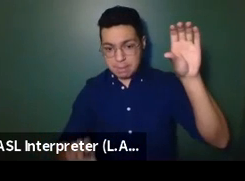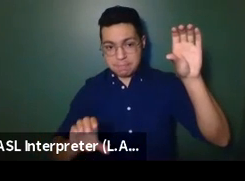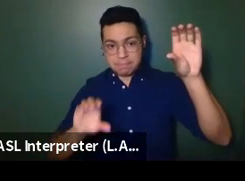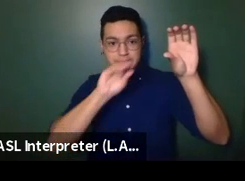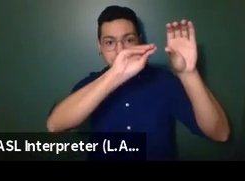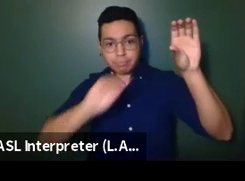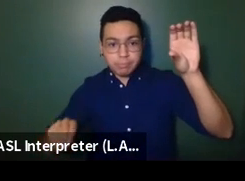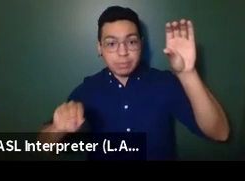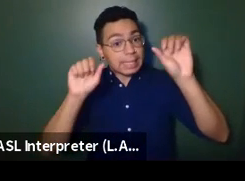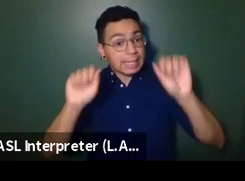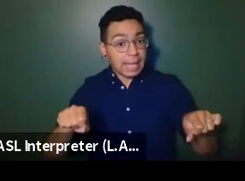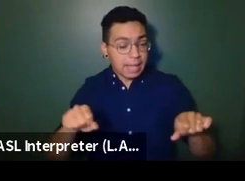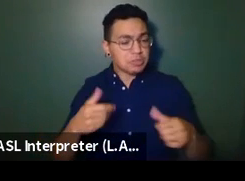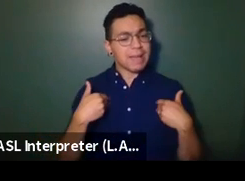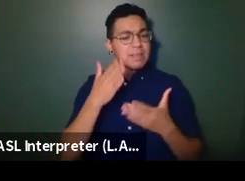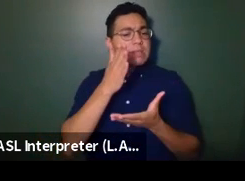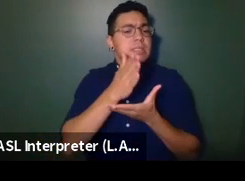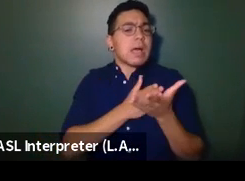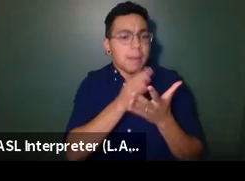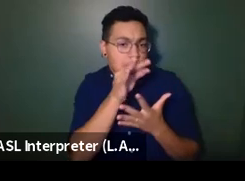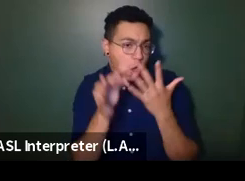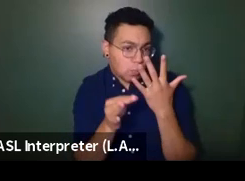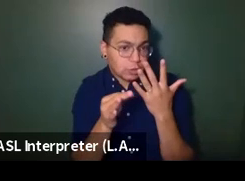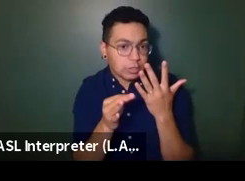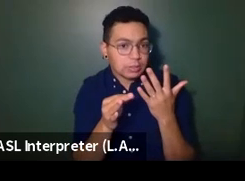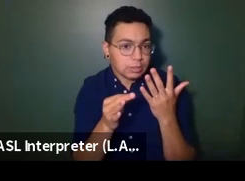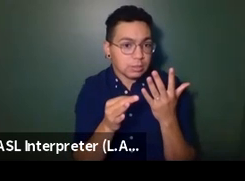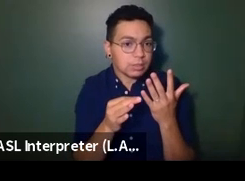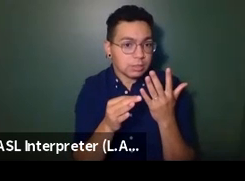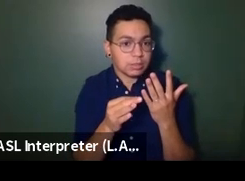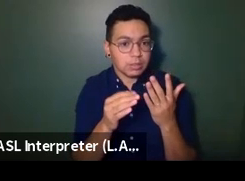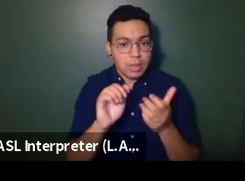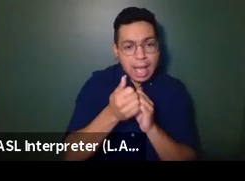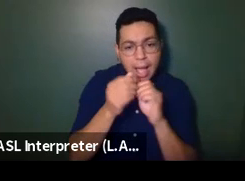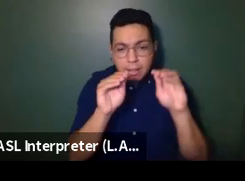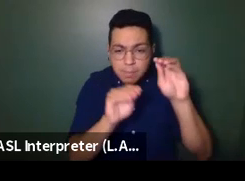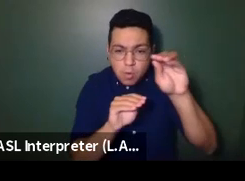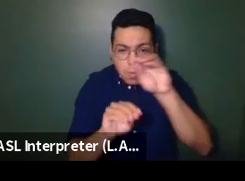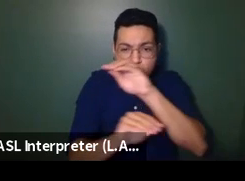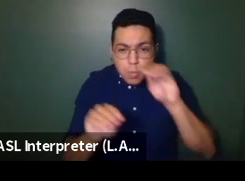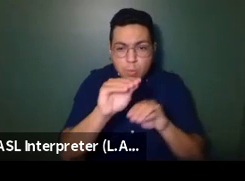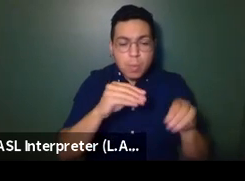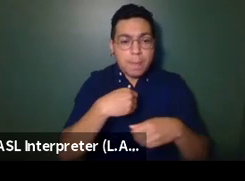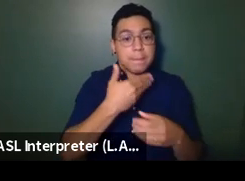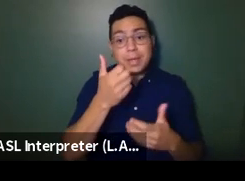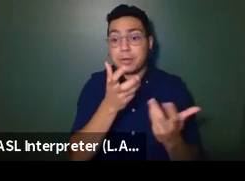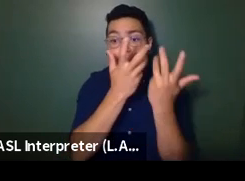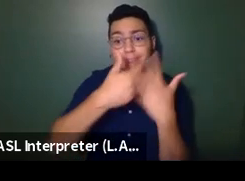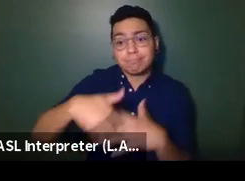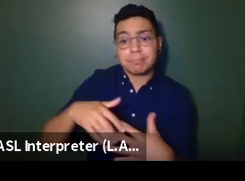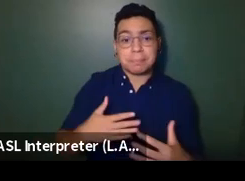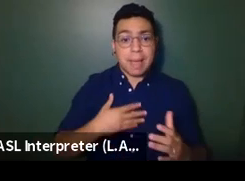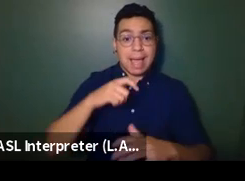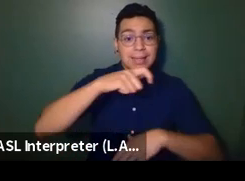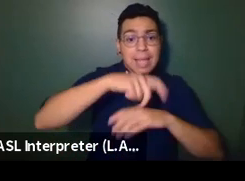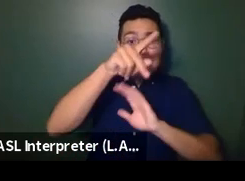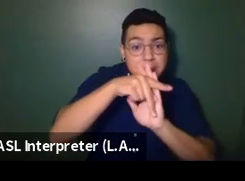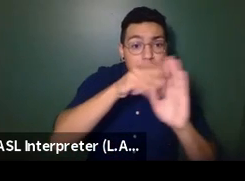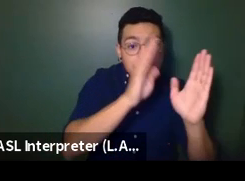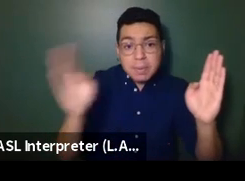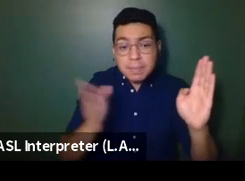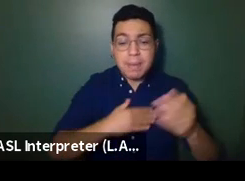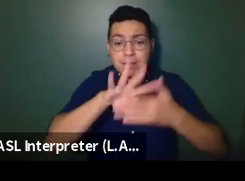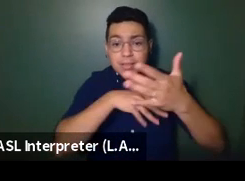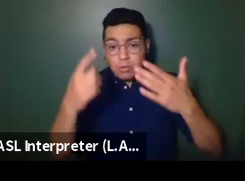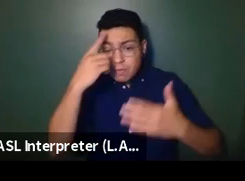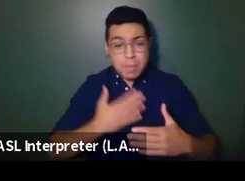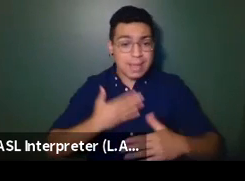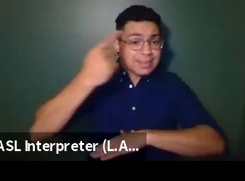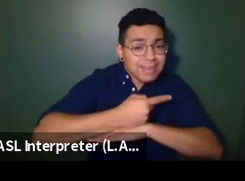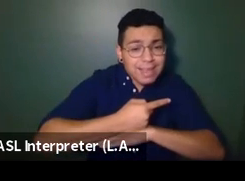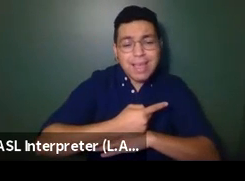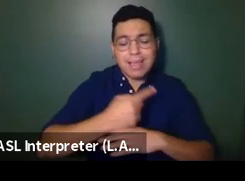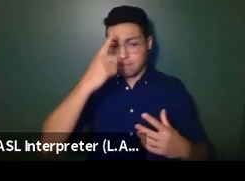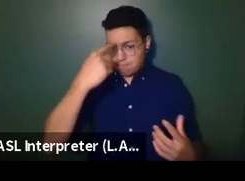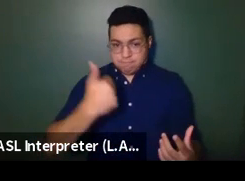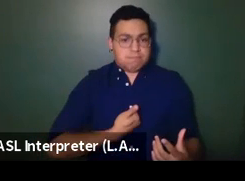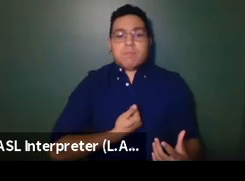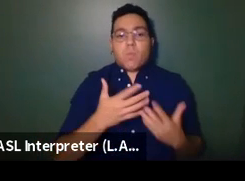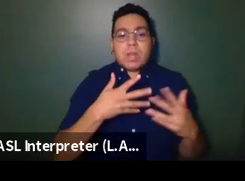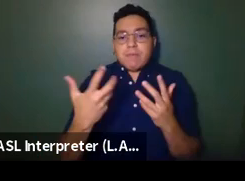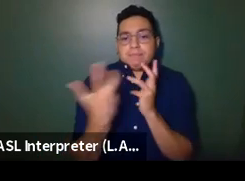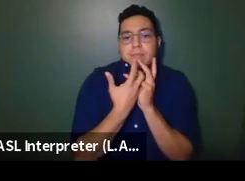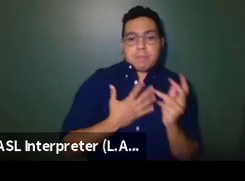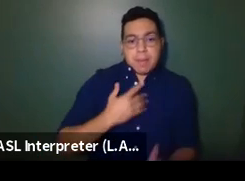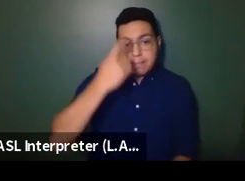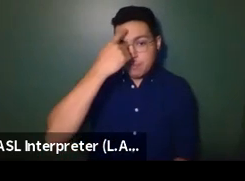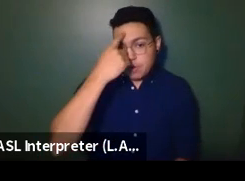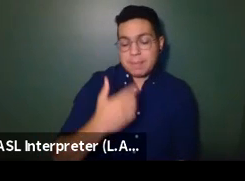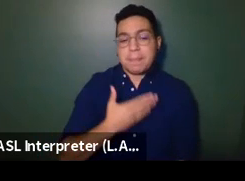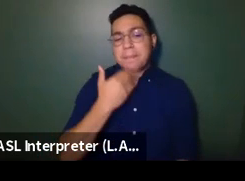Katherine Livick - ESD 112: So I have some options to kind of move these around and put them in the order of my class periods or my schedule in my day, whatever works for my brain. And for me, it works to have this particular one at the top.